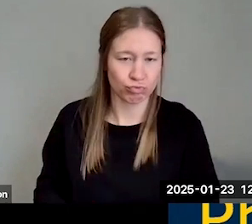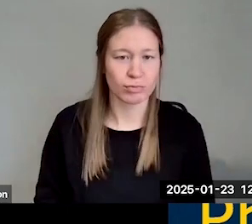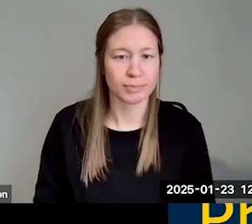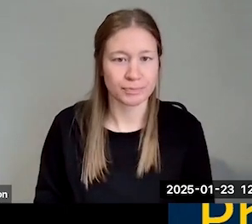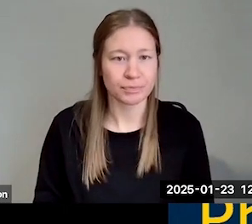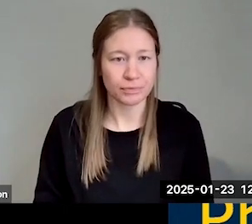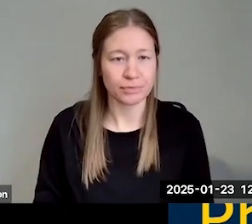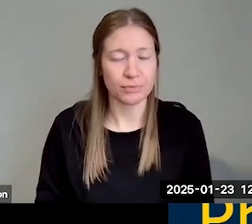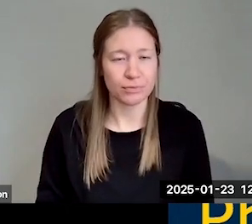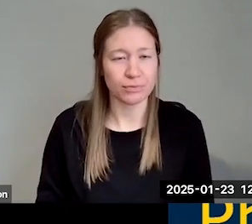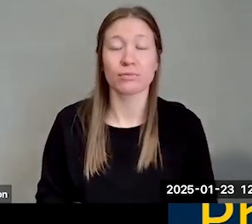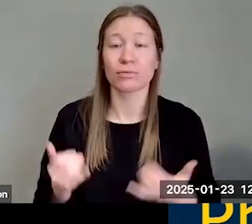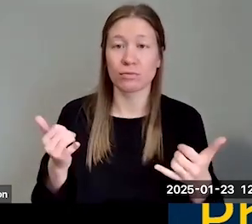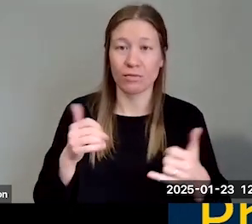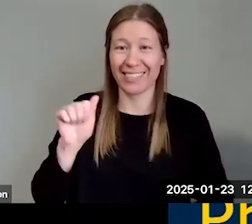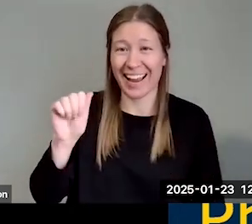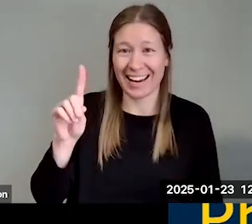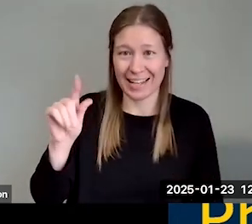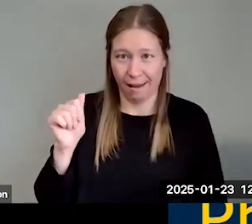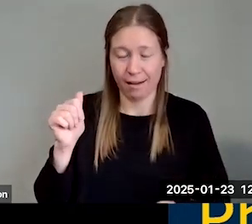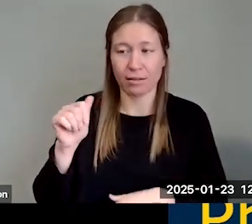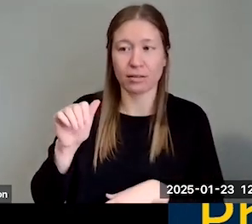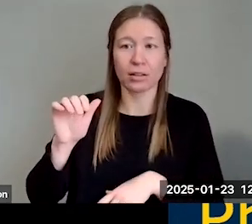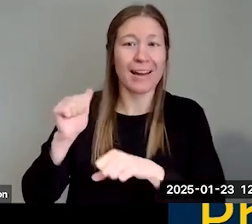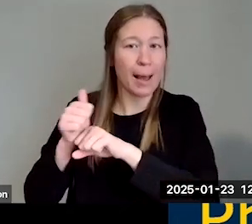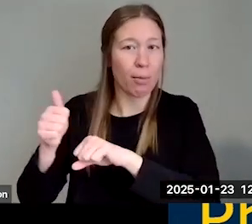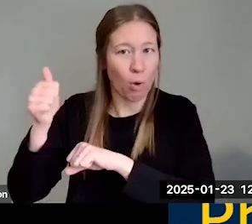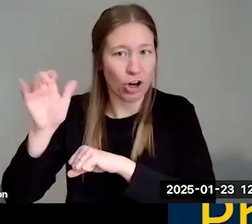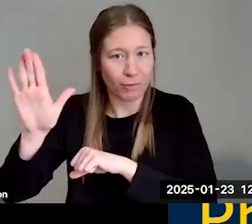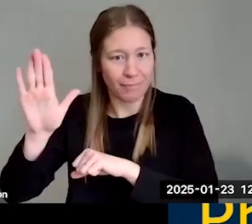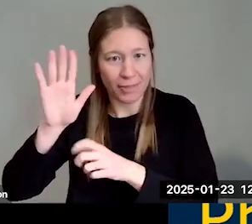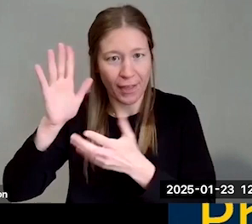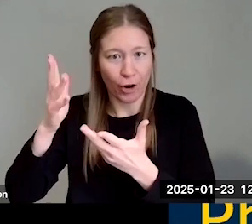So under the ADA, an employer's ability to make disability-related inquiries